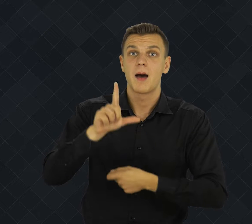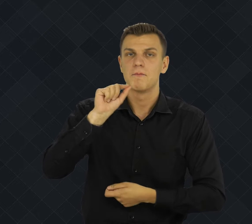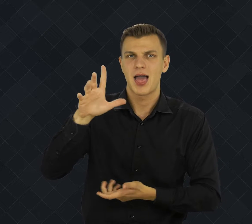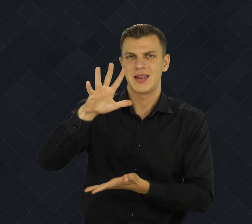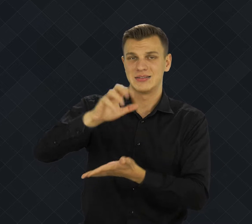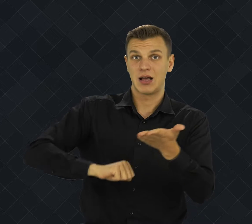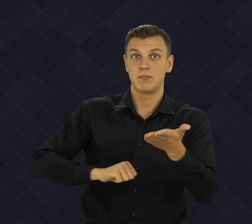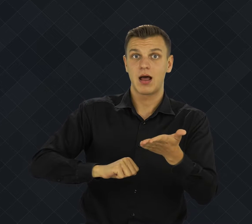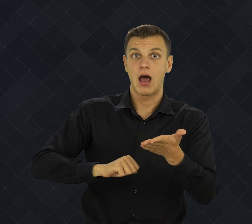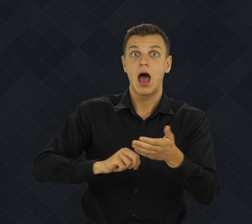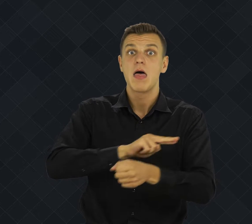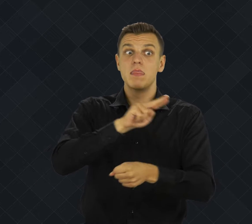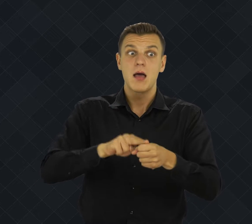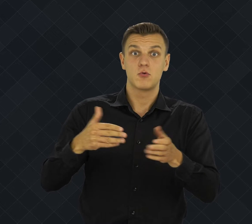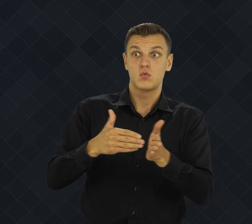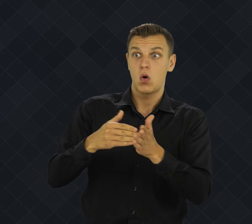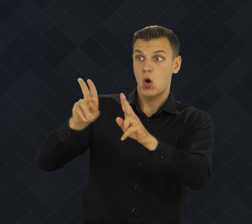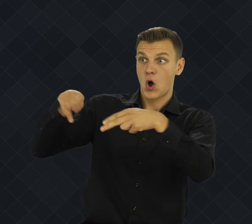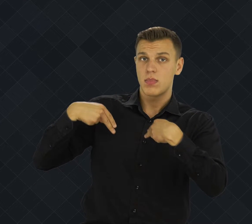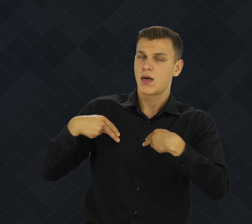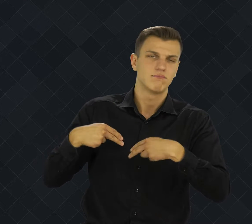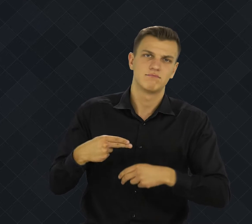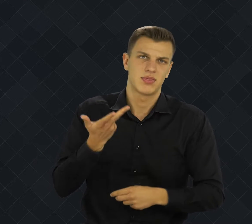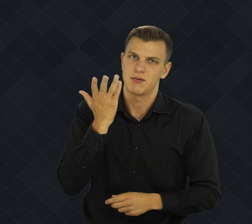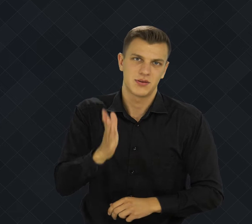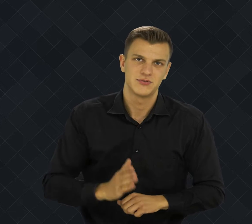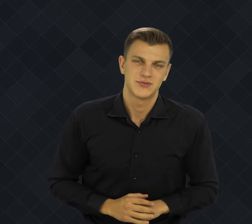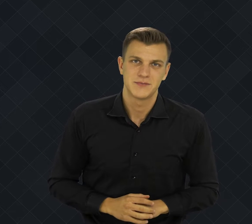privileges are revoked.